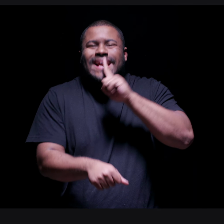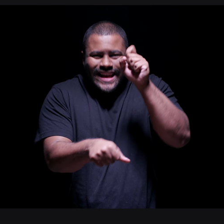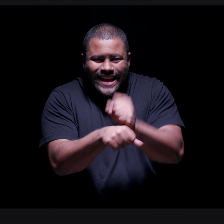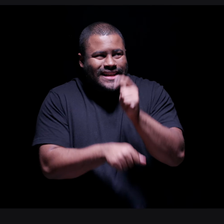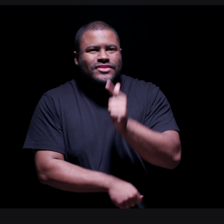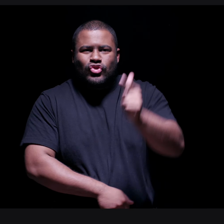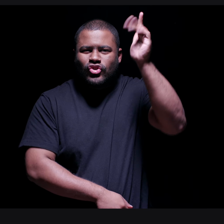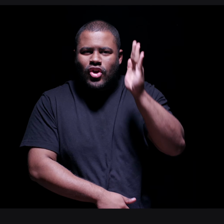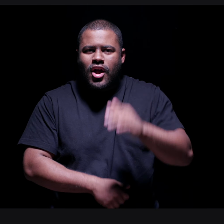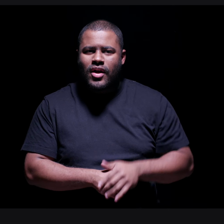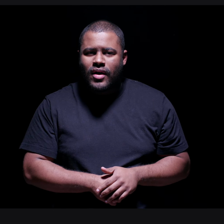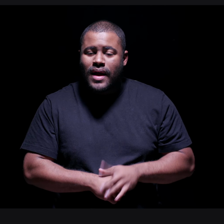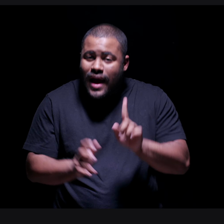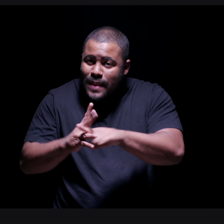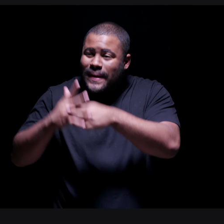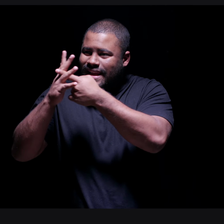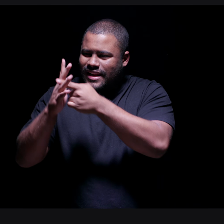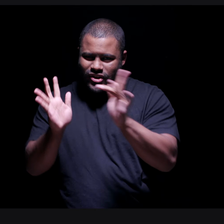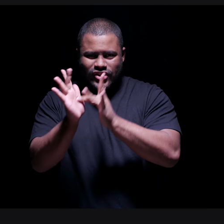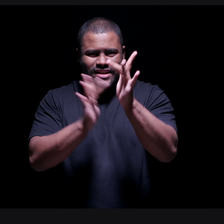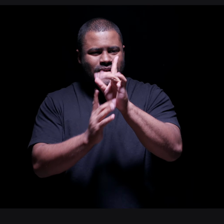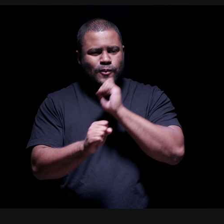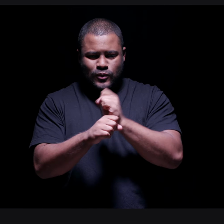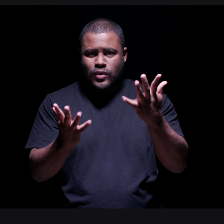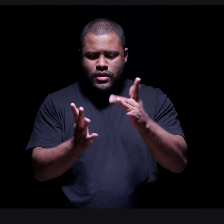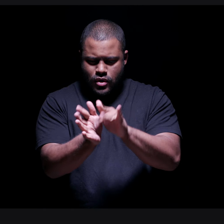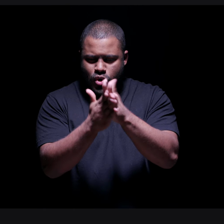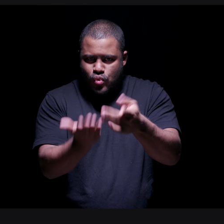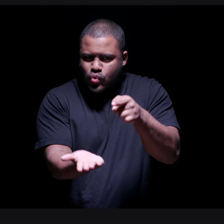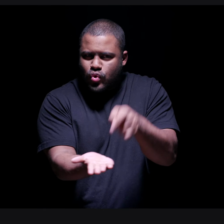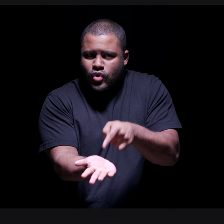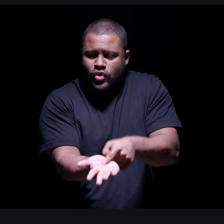In the beginning, Jesus was the Word.